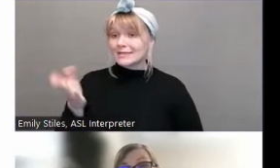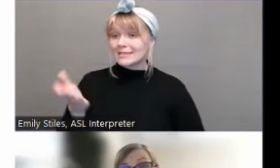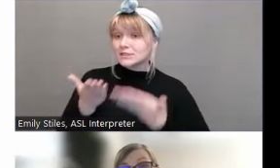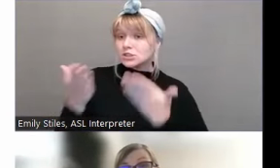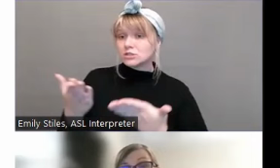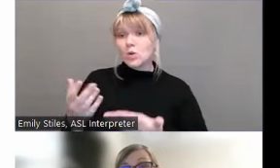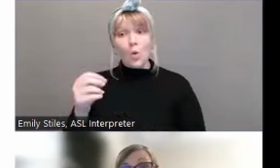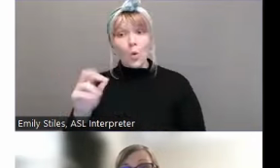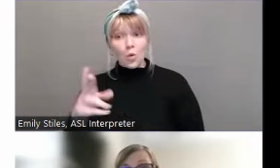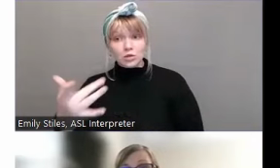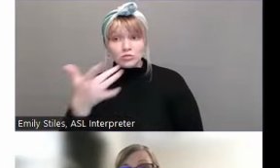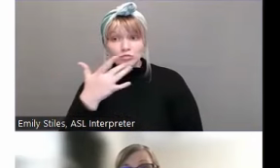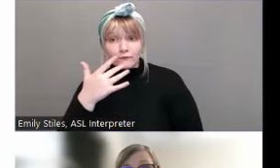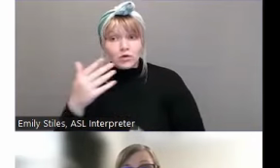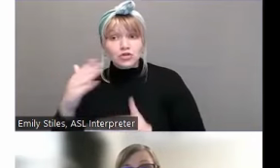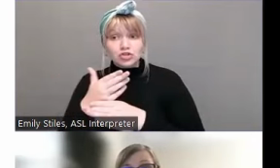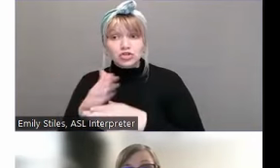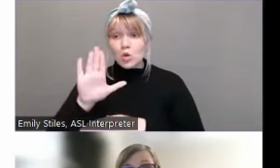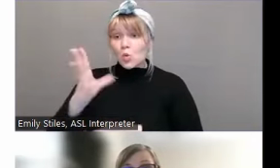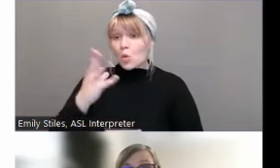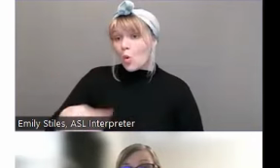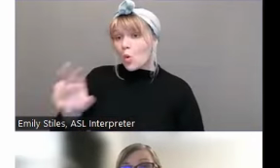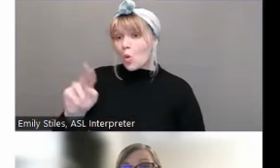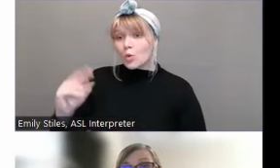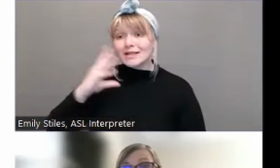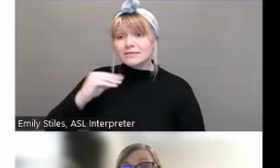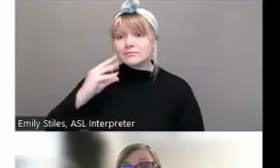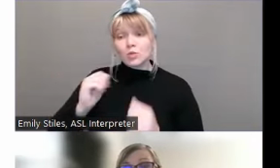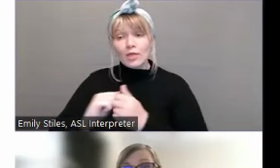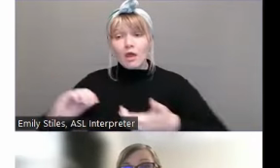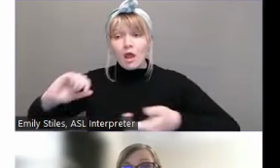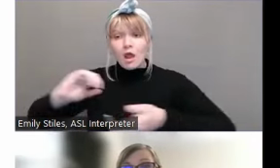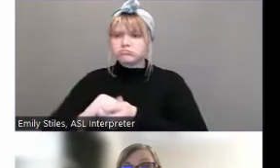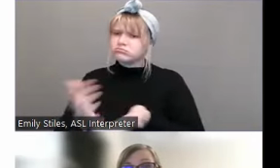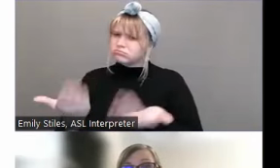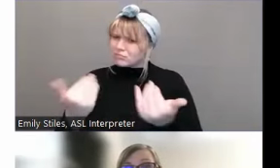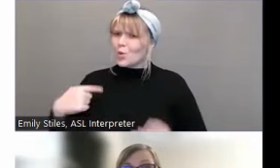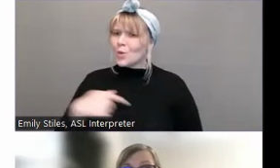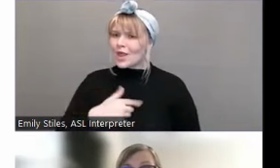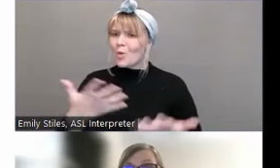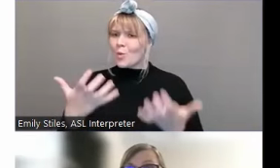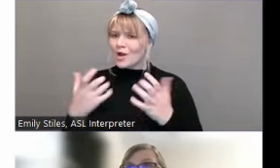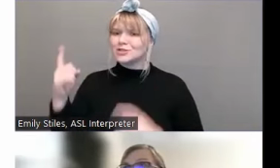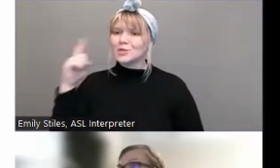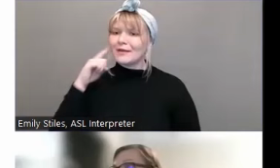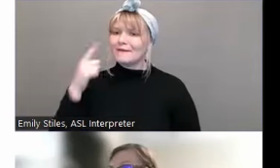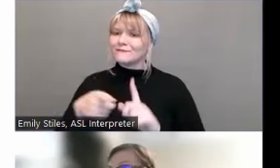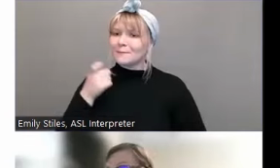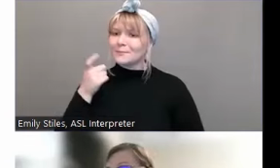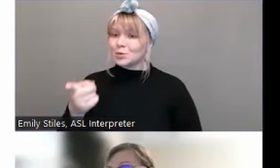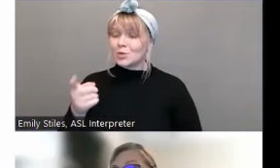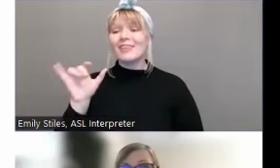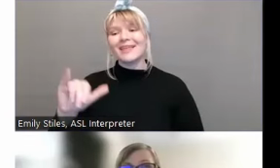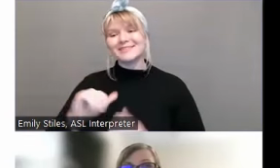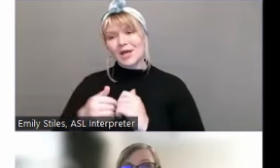own innovative cross-sector partnership. We do want to hear from you because that is how we learn, from hearing from our community